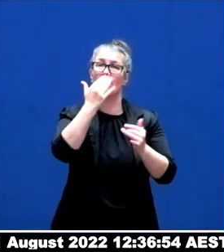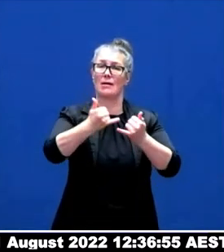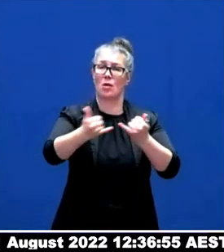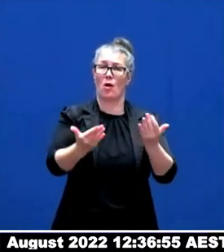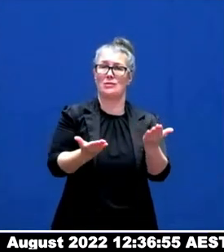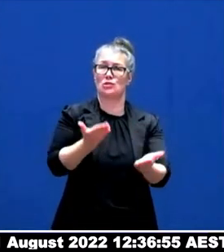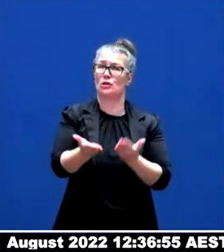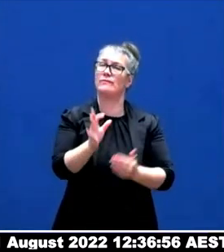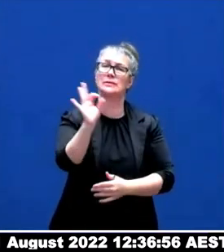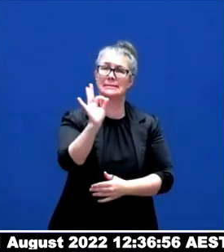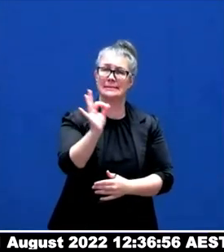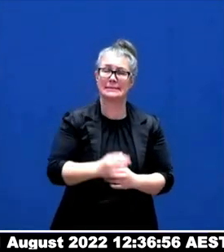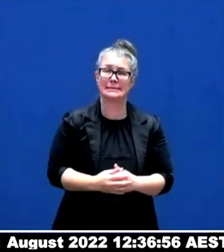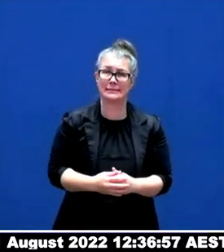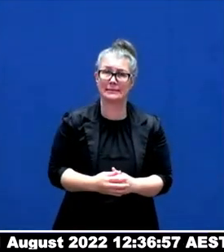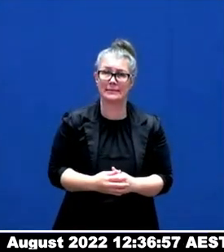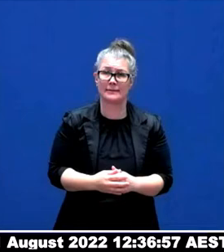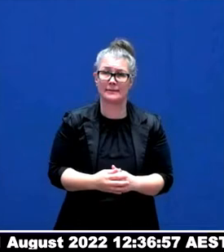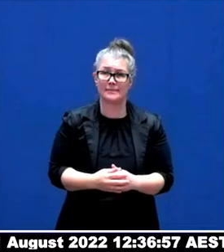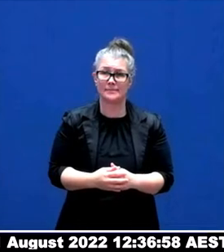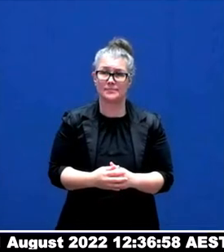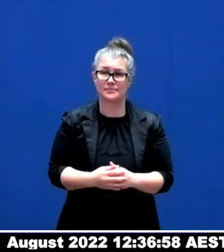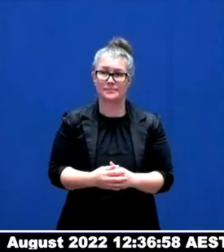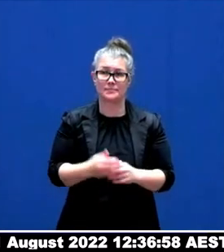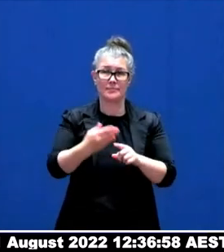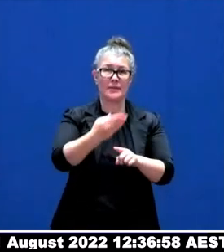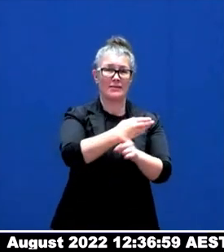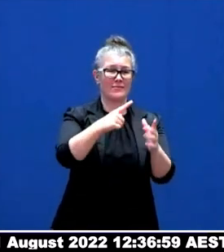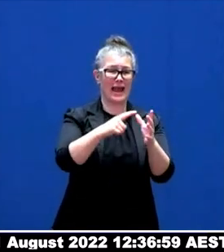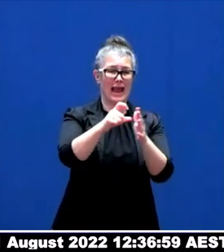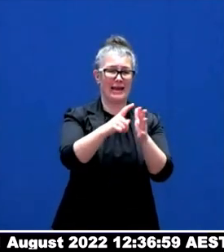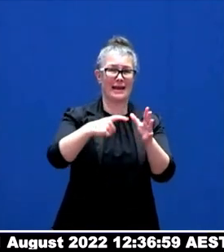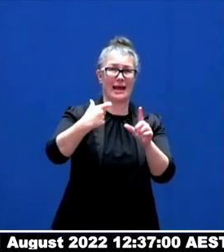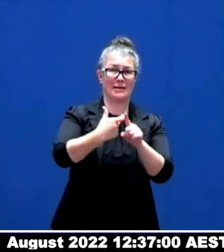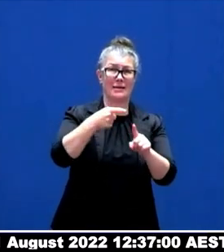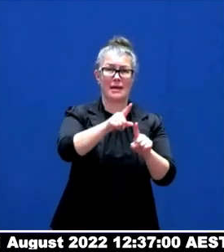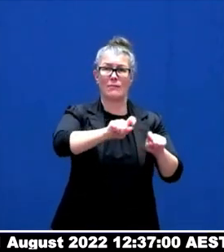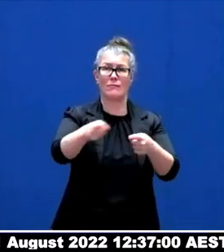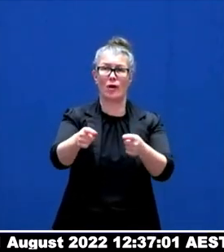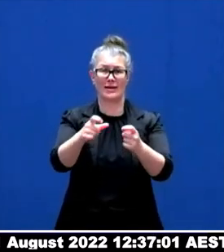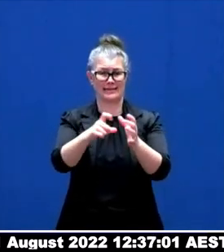So that A-T - what was formal ATAC that would provide case management no longer